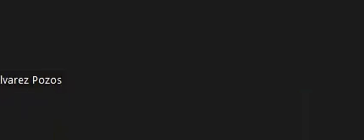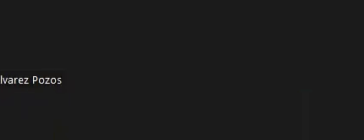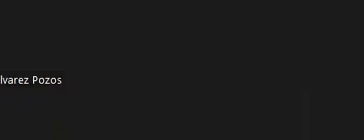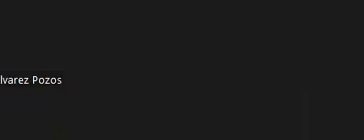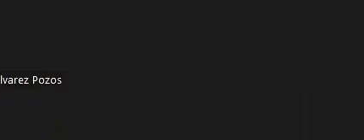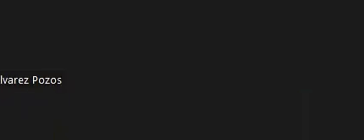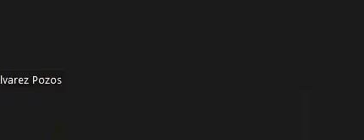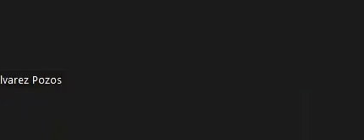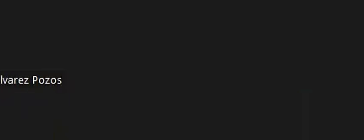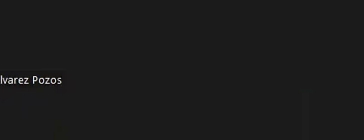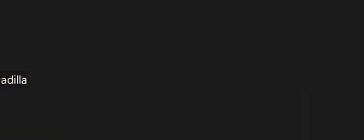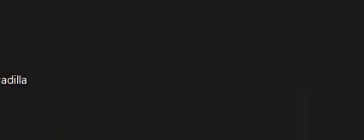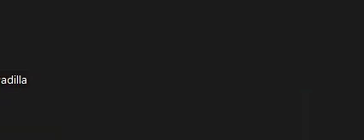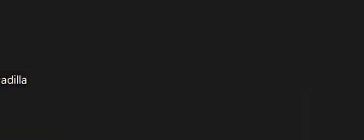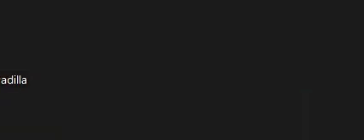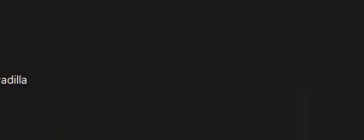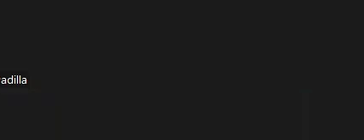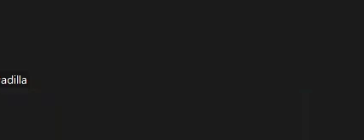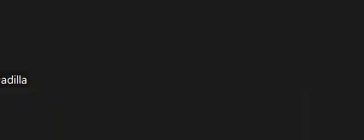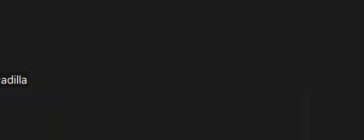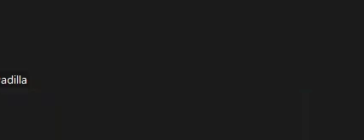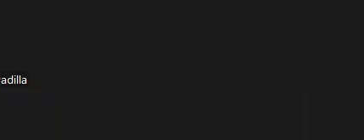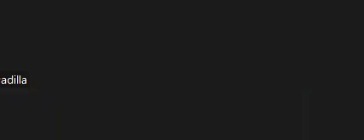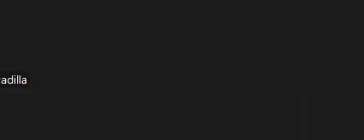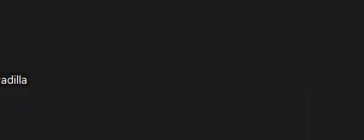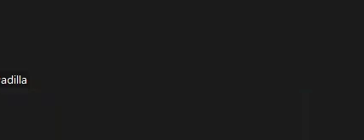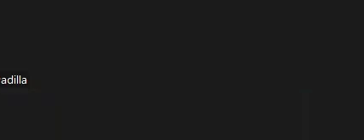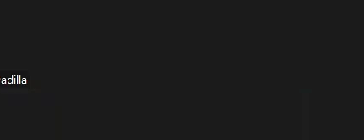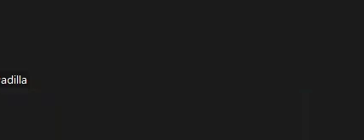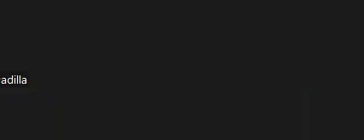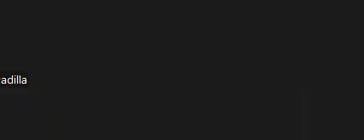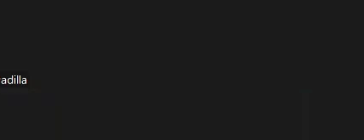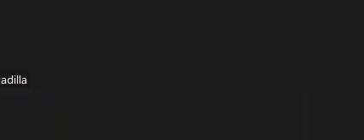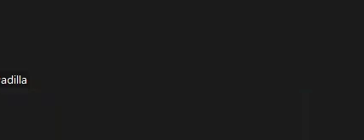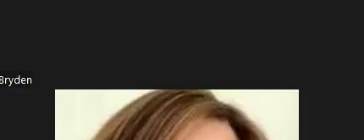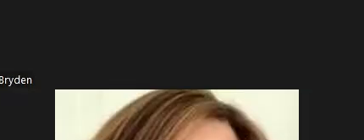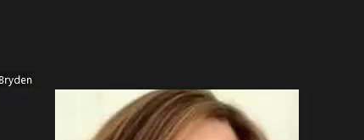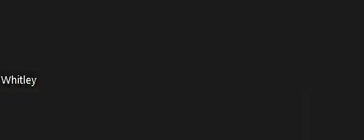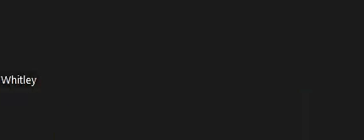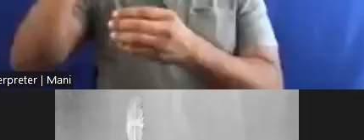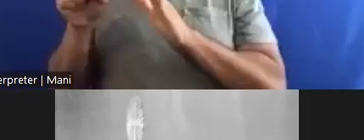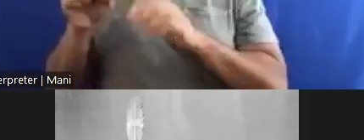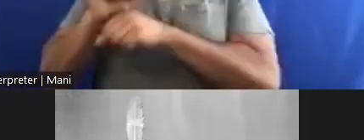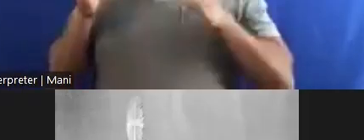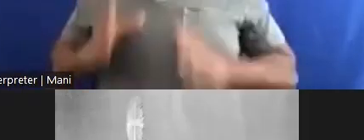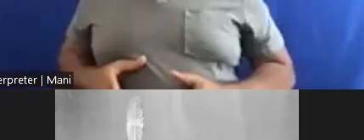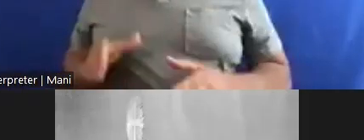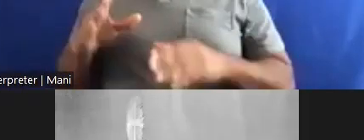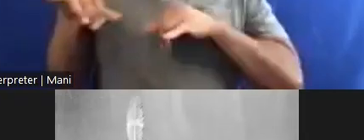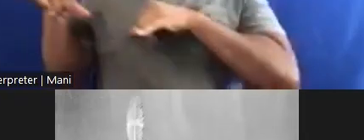and one of the common frustrations that I have as a state employee is I hear from a lot of people who are trying to get services.